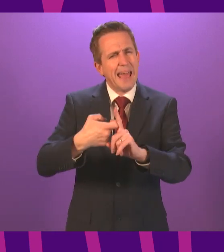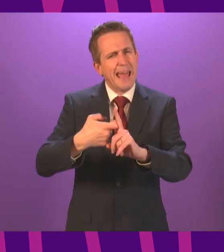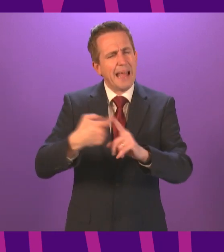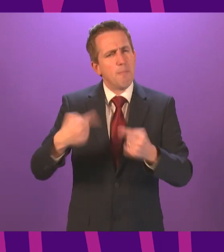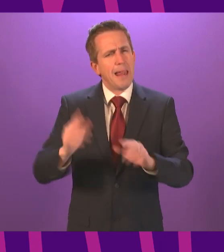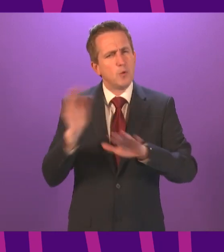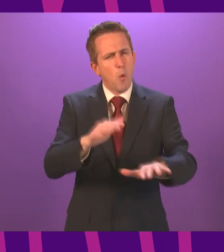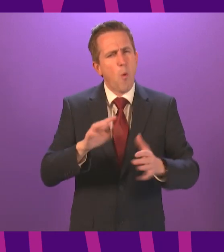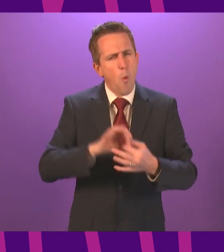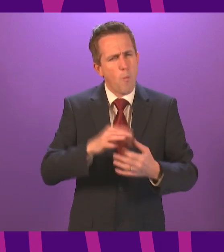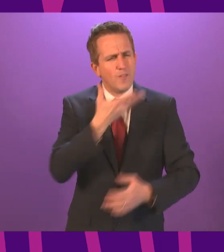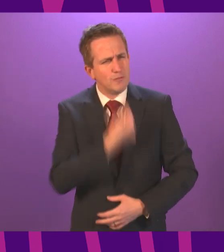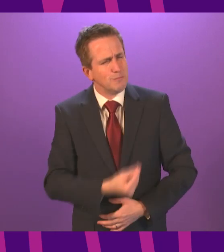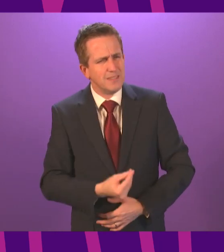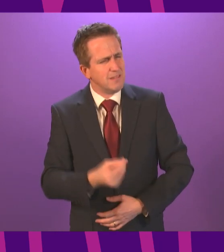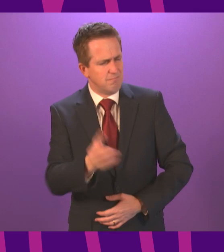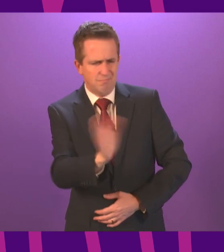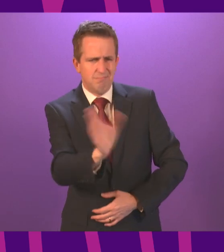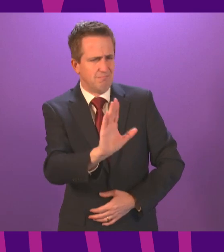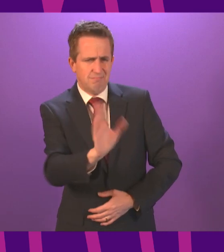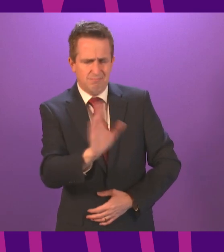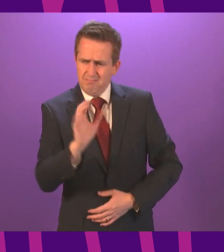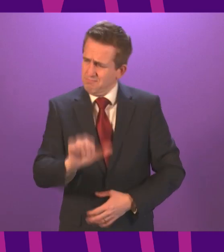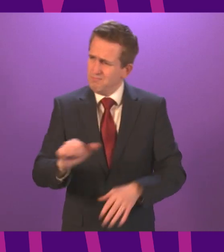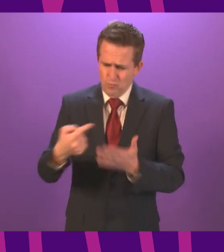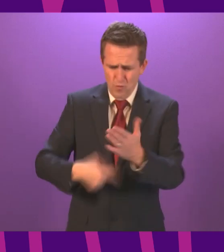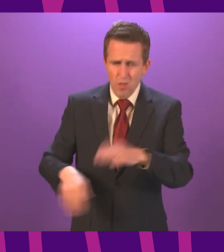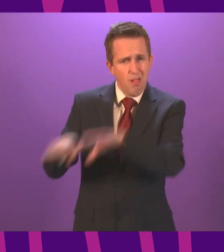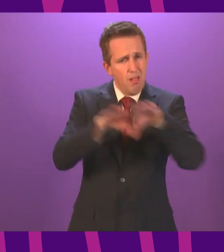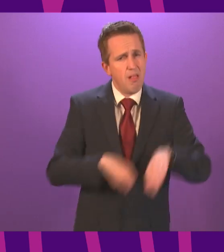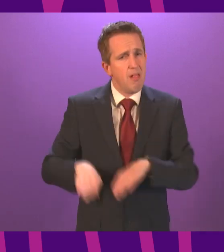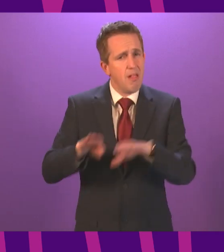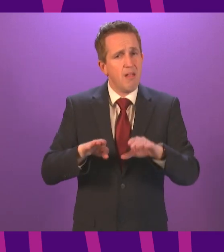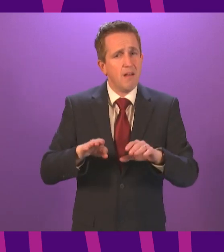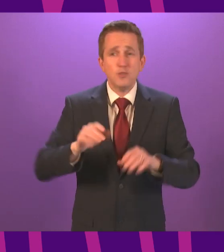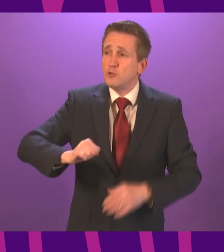not the case. Soldiers who are stationed in Scotland are in barracks, and barracks are